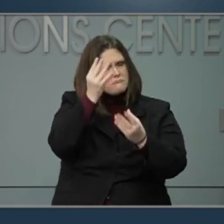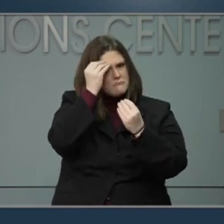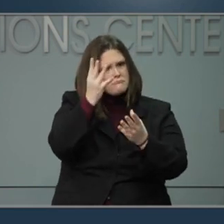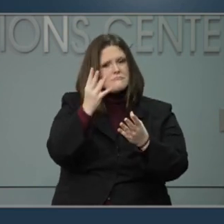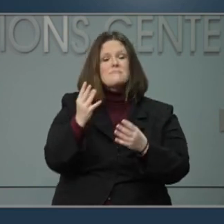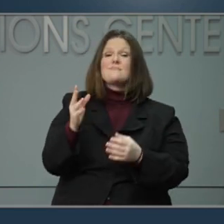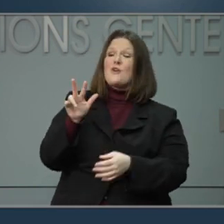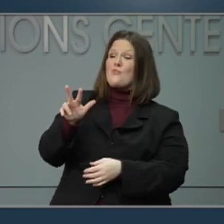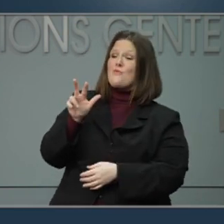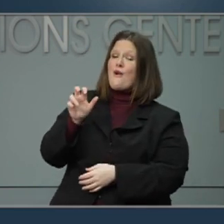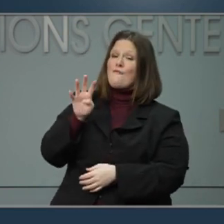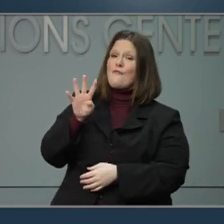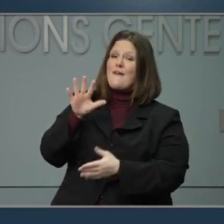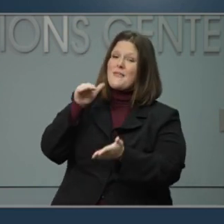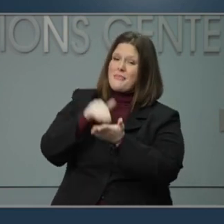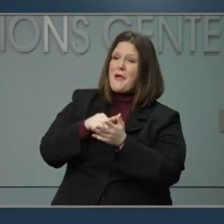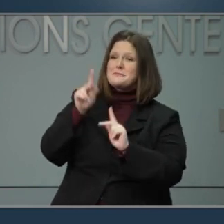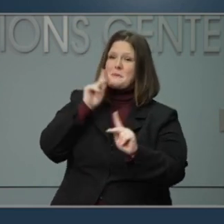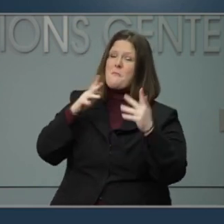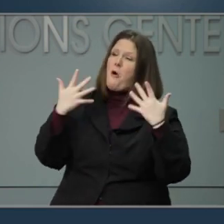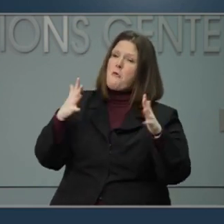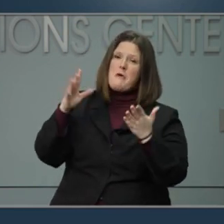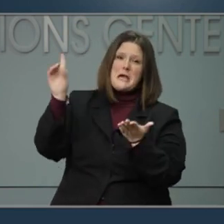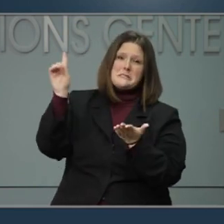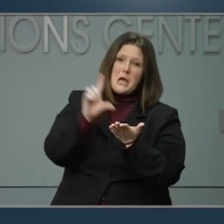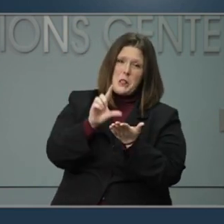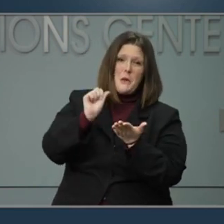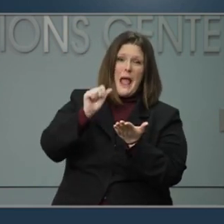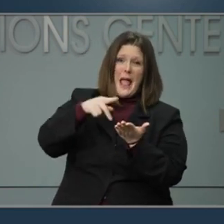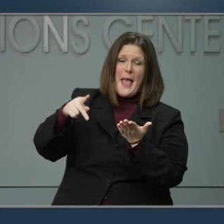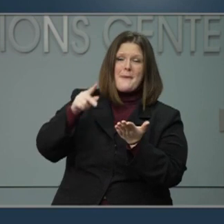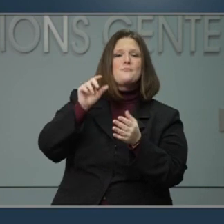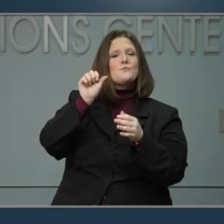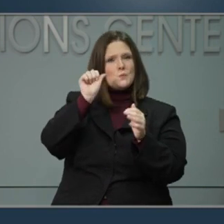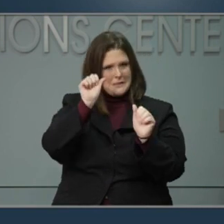345,000 PEOPLE WHO HAVE DOWNLOADED SLOW COVID AND C FROM